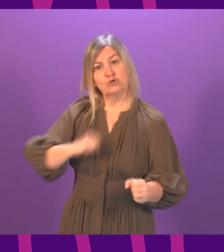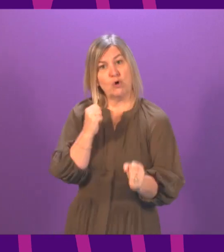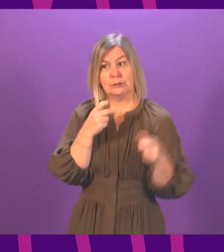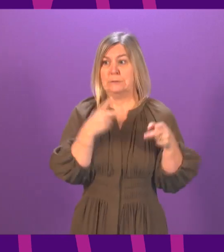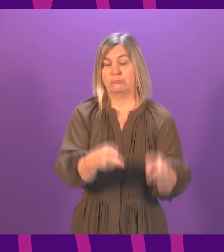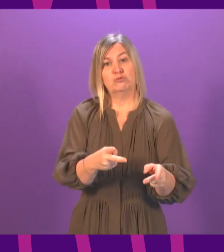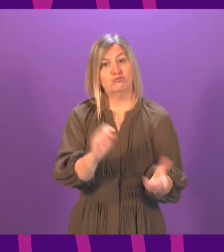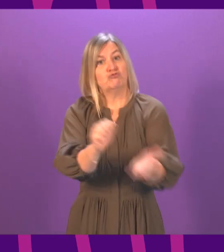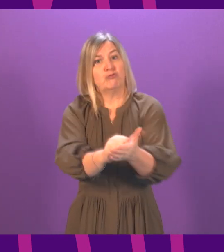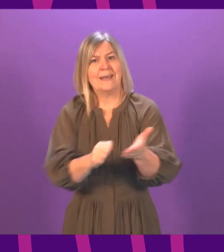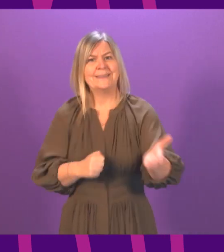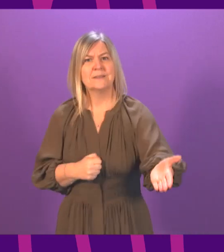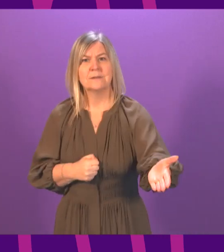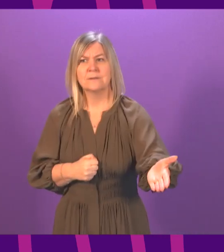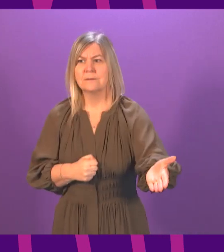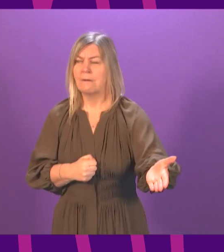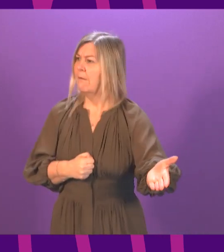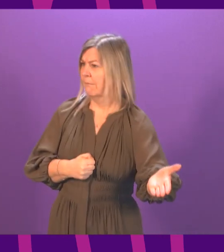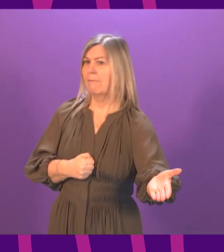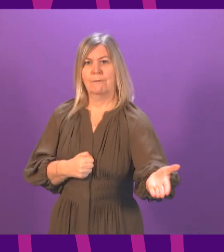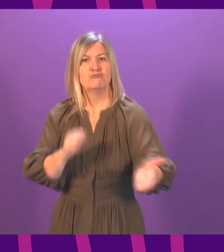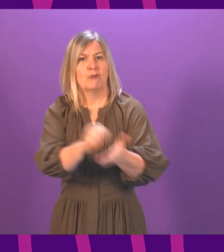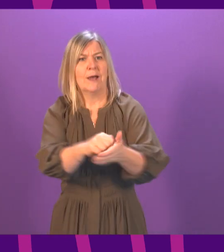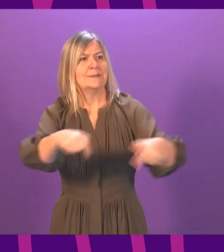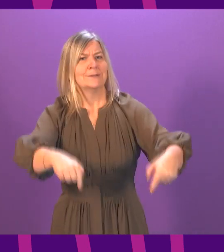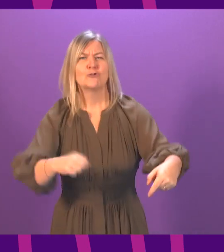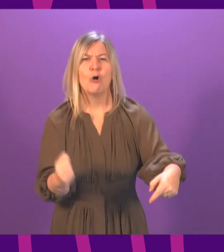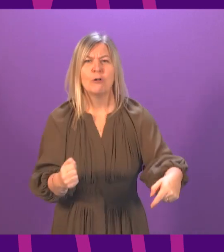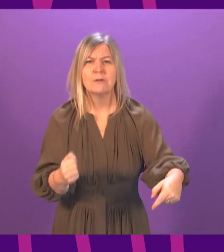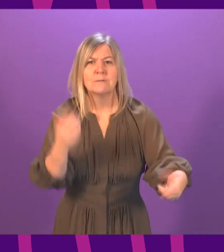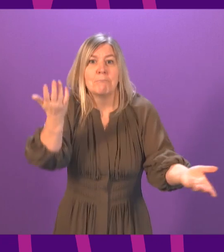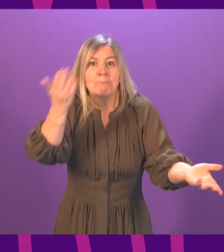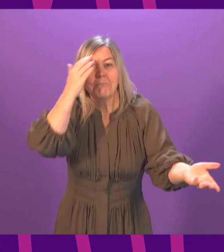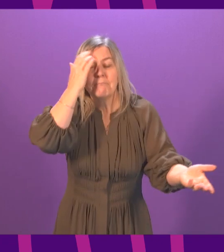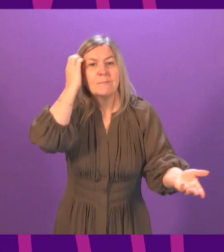and that we were now all cracking on with getting it done. That is the view that is being reflected.